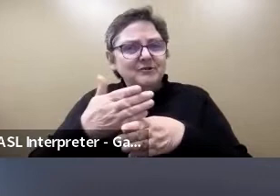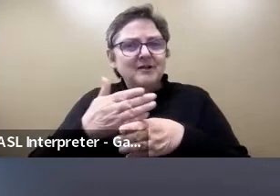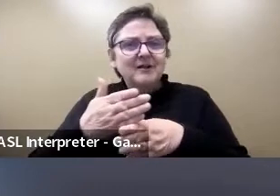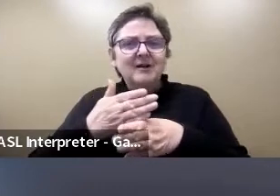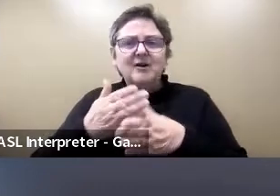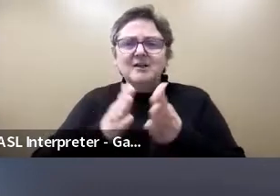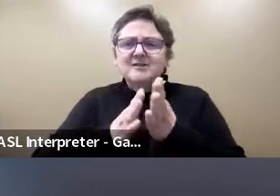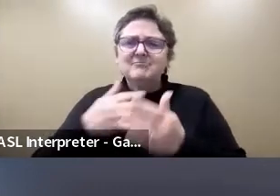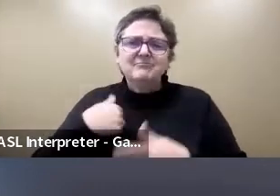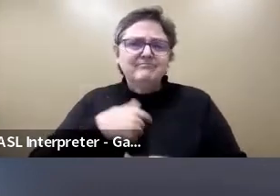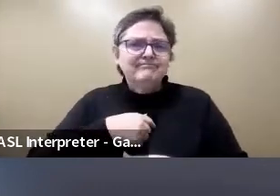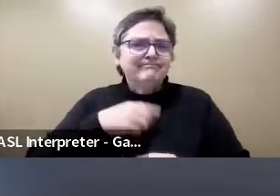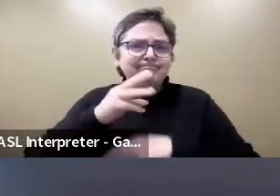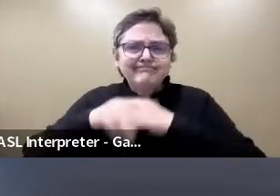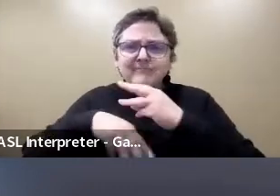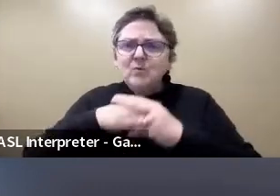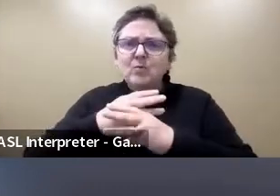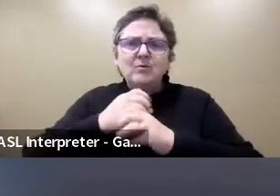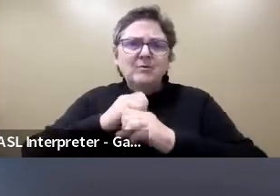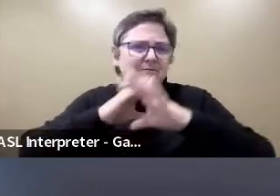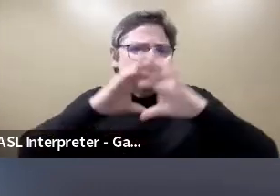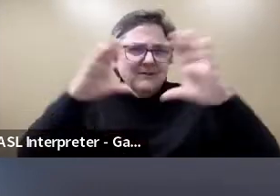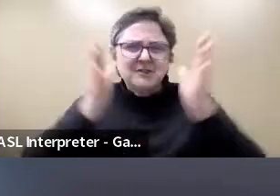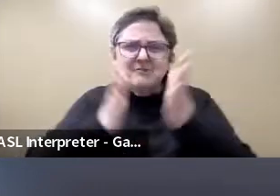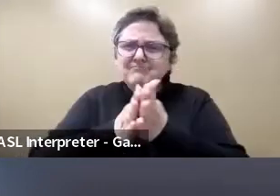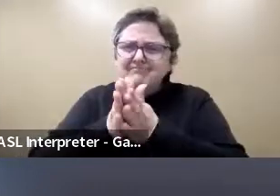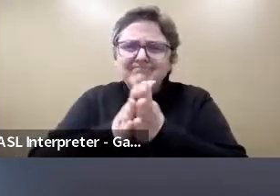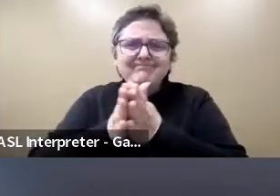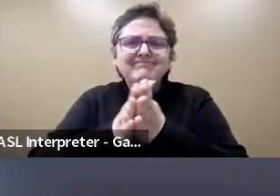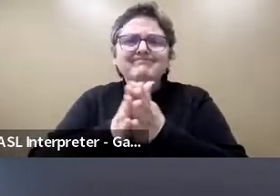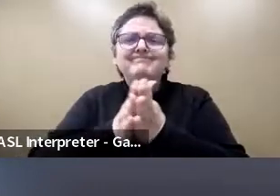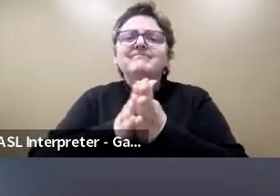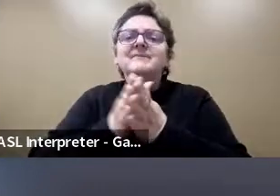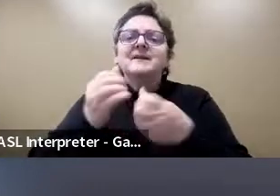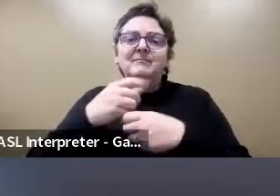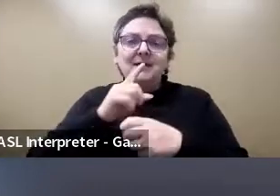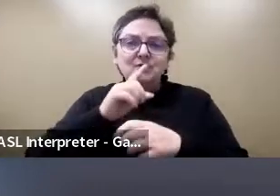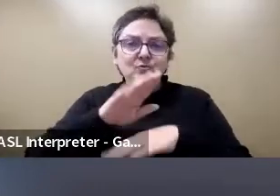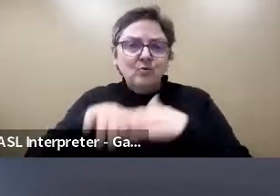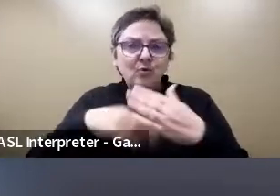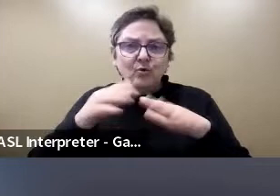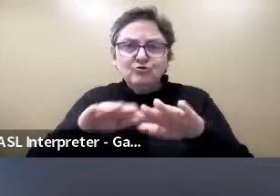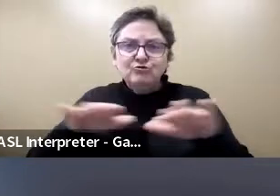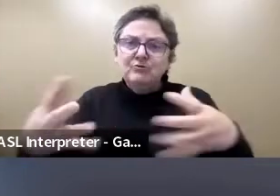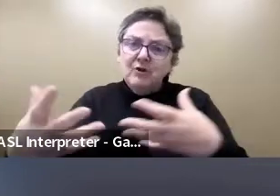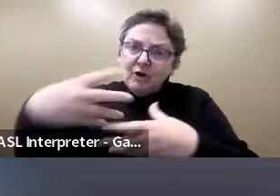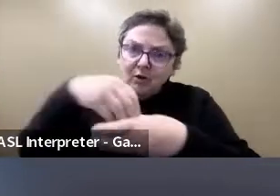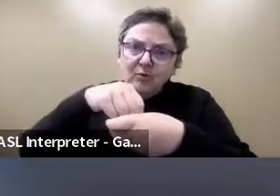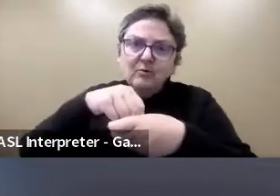in inclusive education. Dedicating more than 35% of these funds to applications